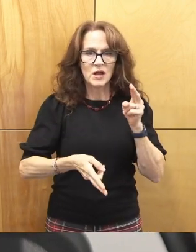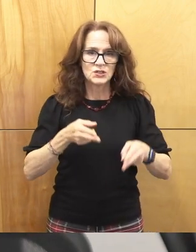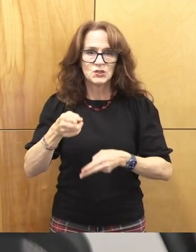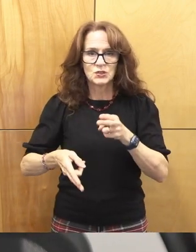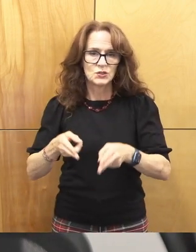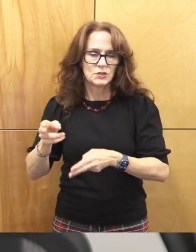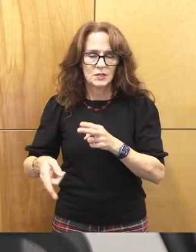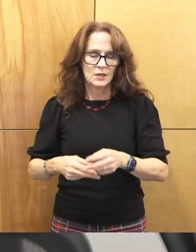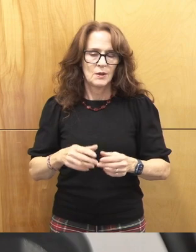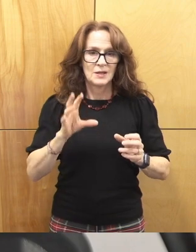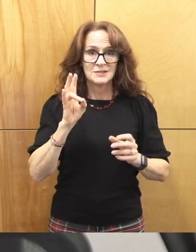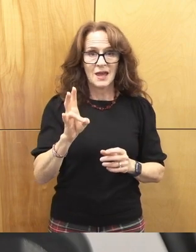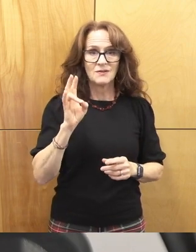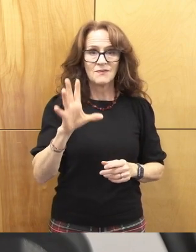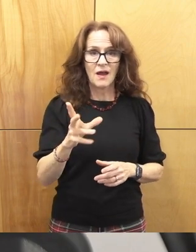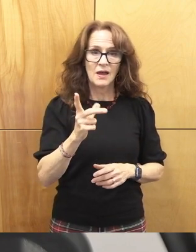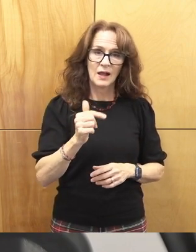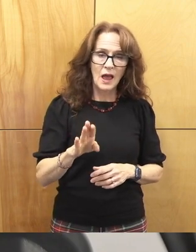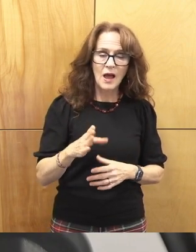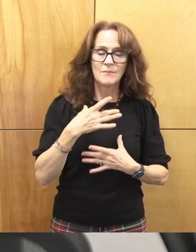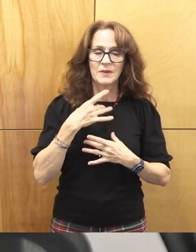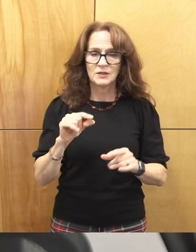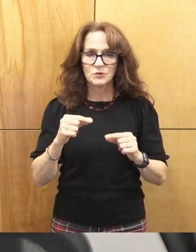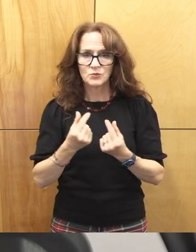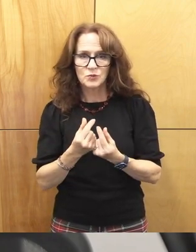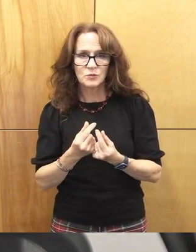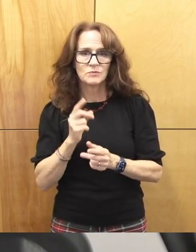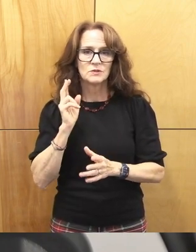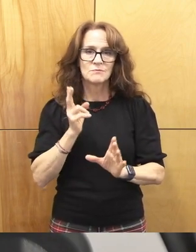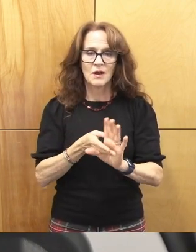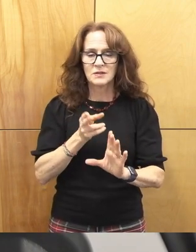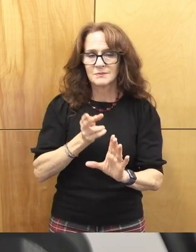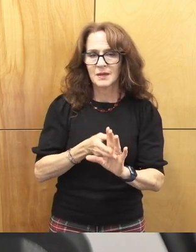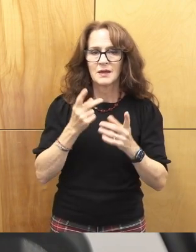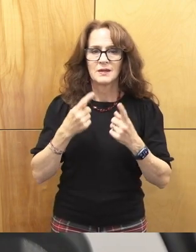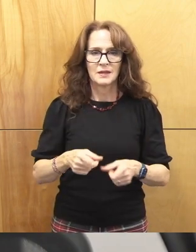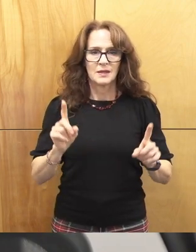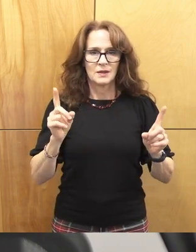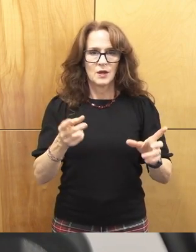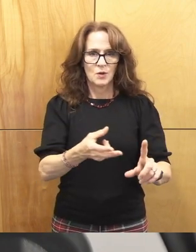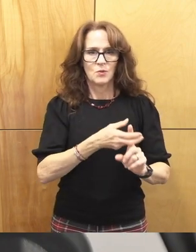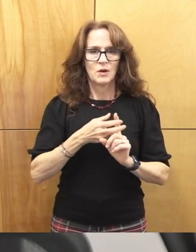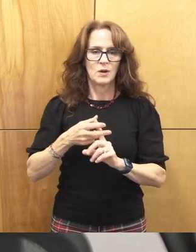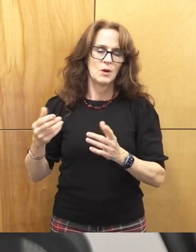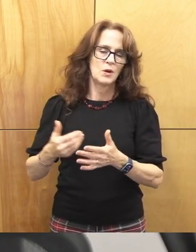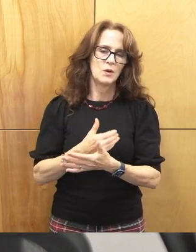and sports participate as booths there where they were able to successfully recruit new members.